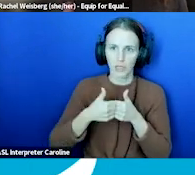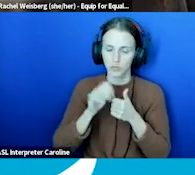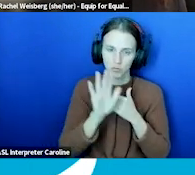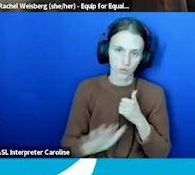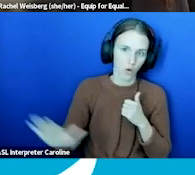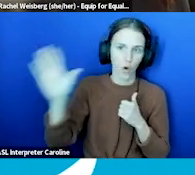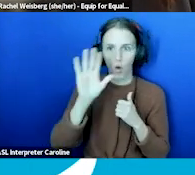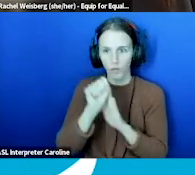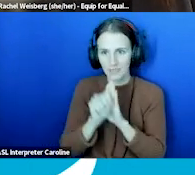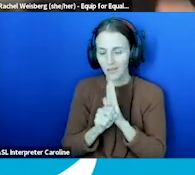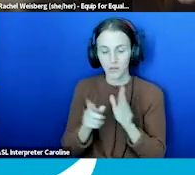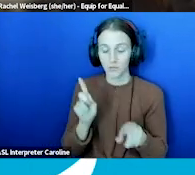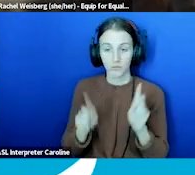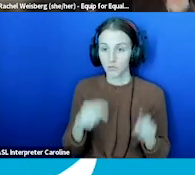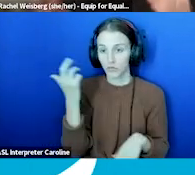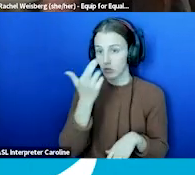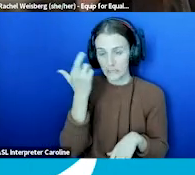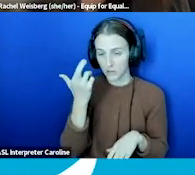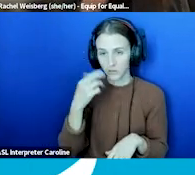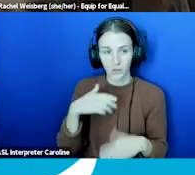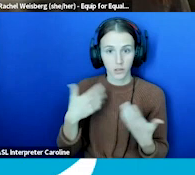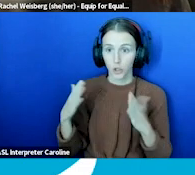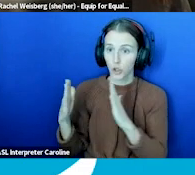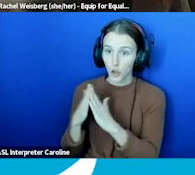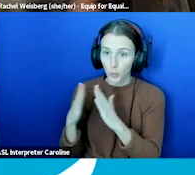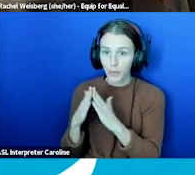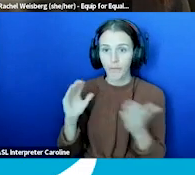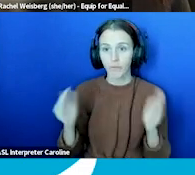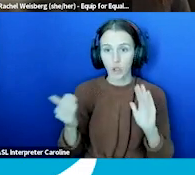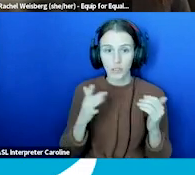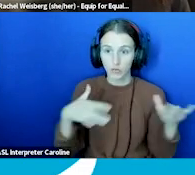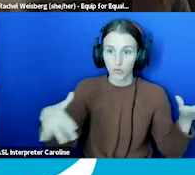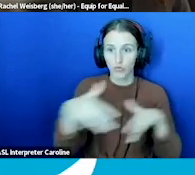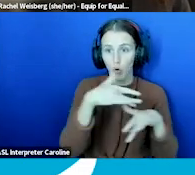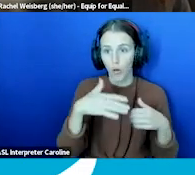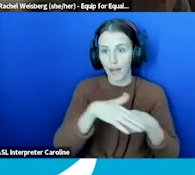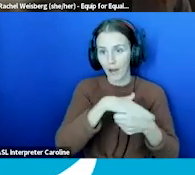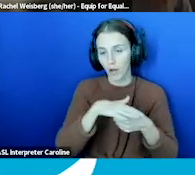CENTERS FOR INDEPENDENT LIVING IS FOCUSED ON THIS AND WE CAN SEE BARRIERS FOR TRANSPORTATION ACROSS